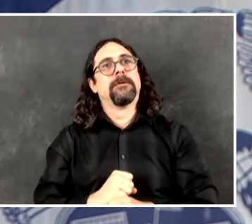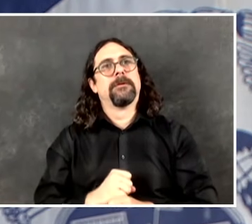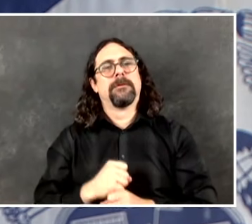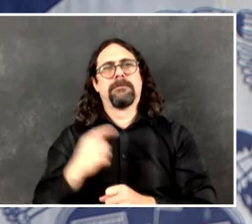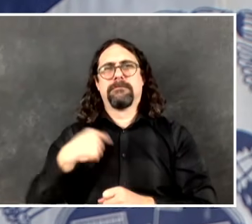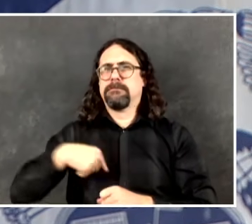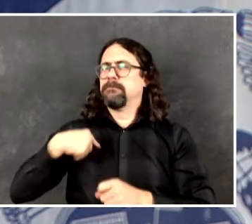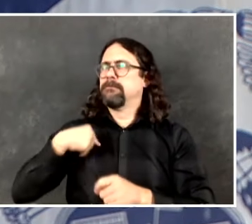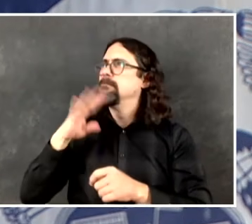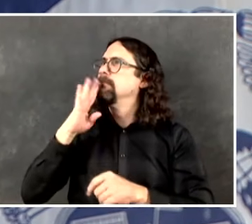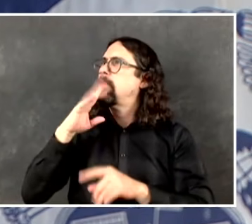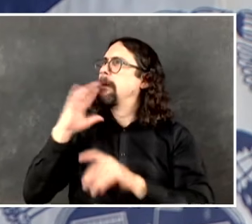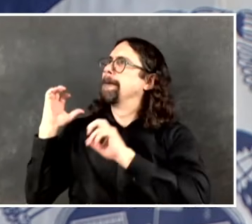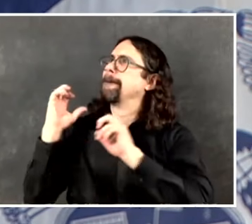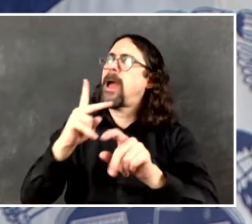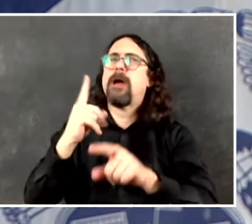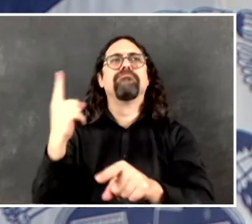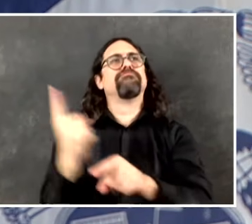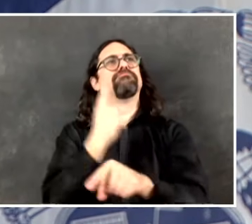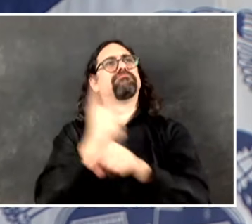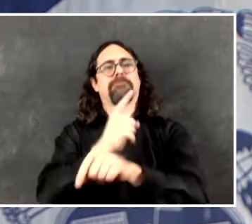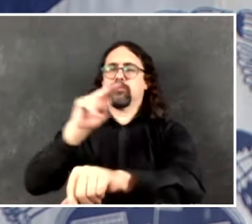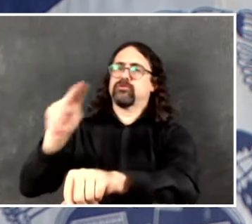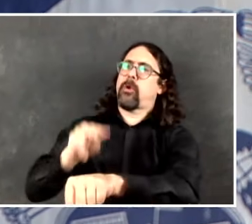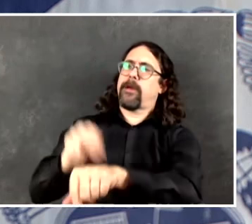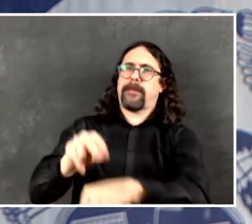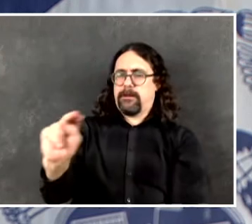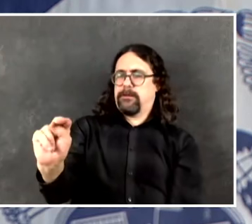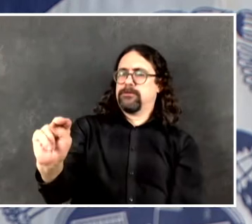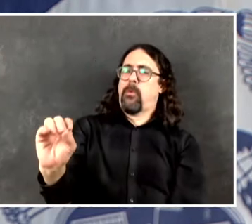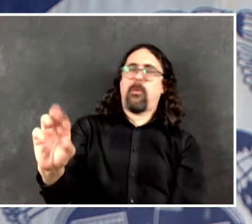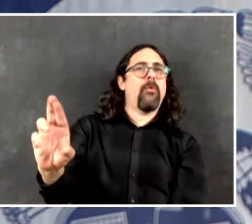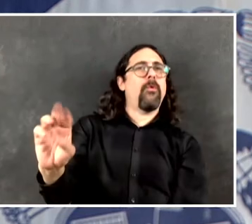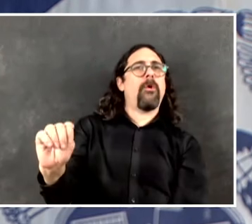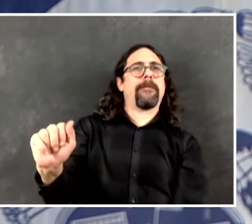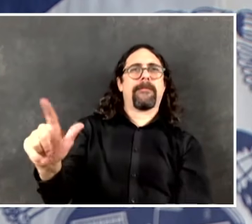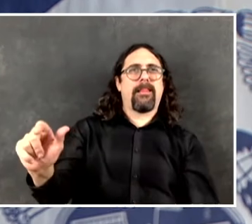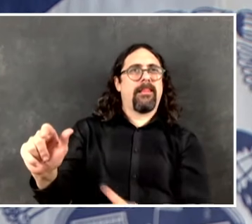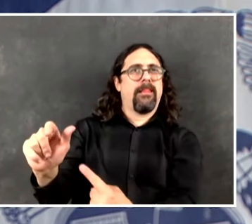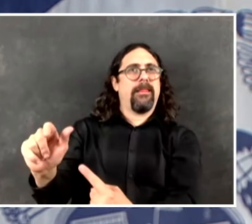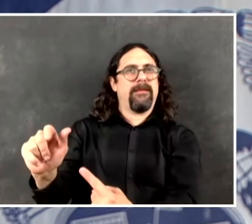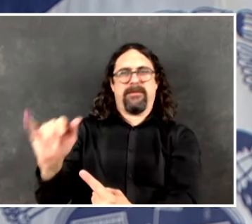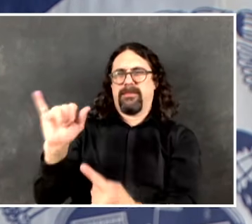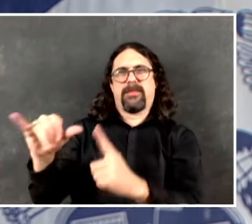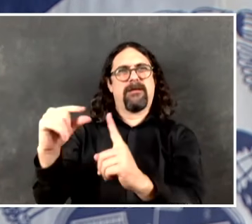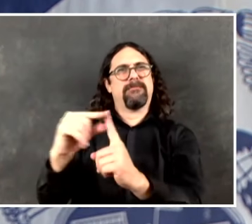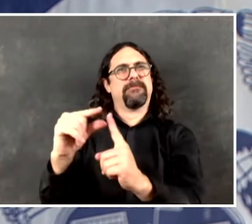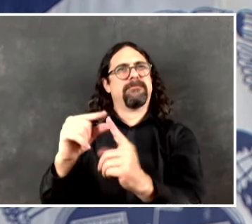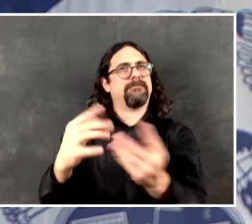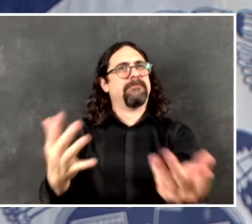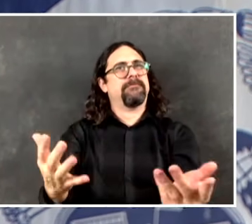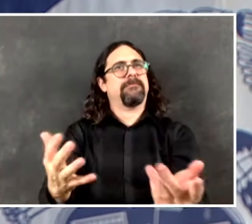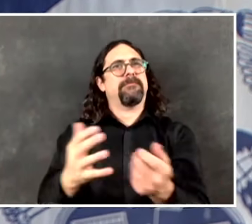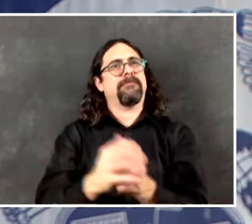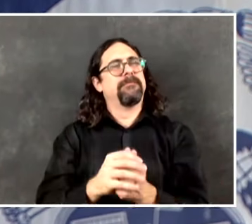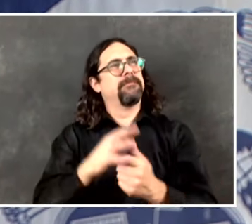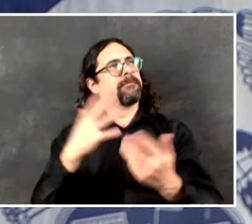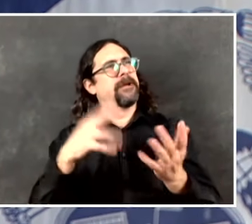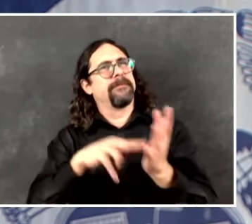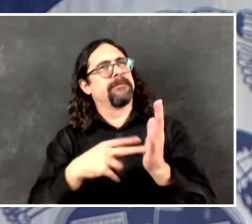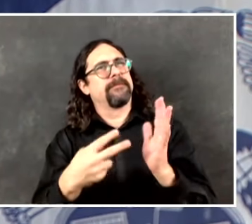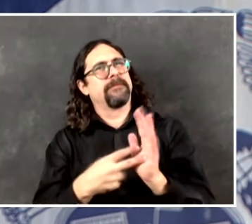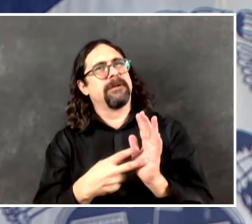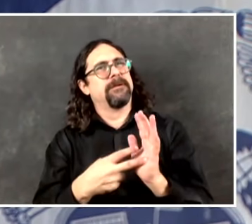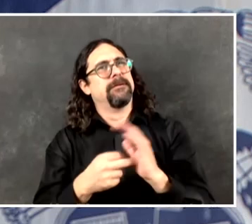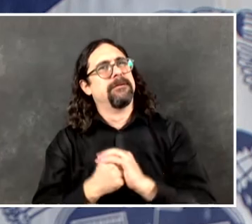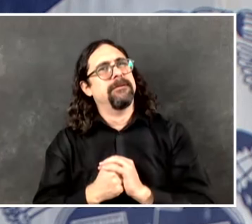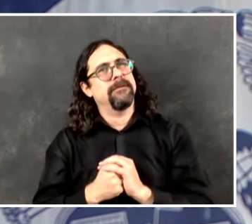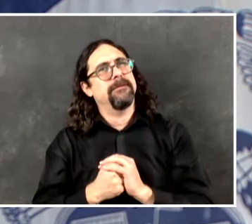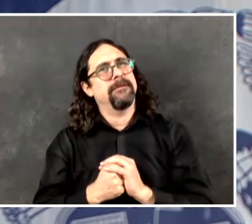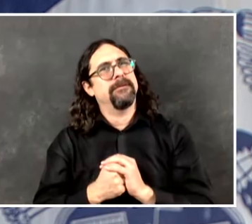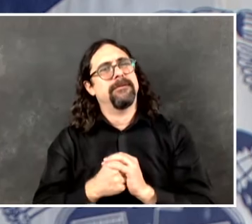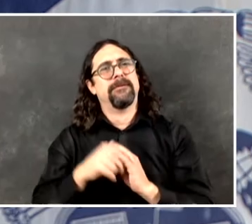ON THE WORD